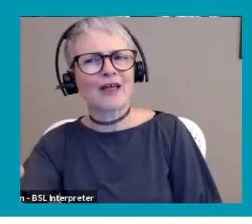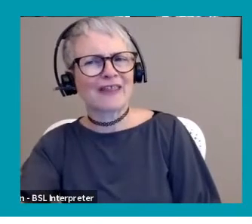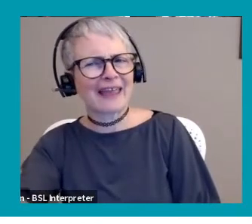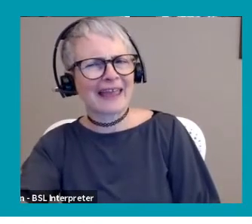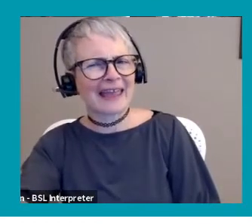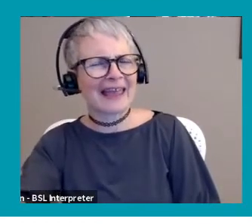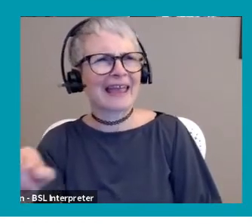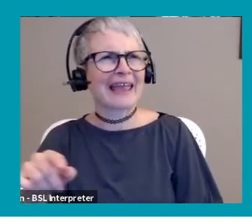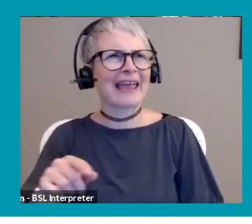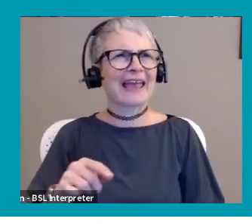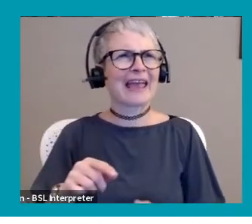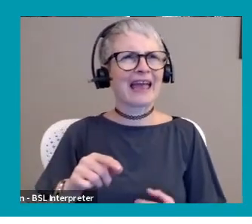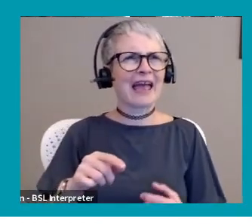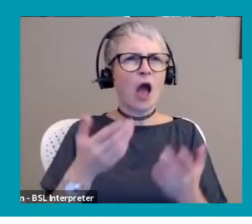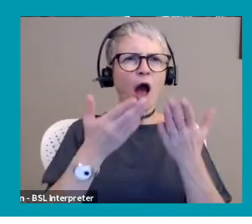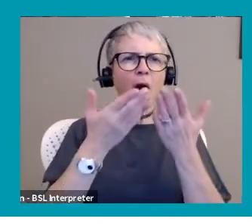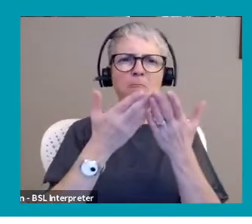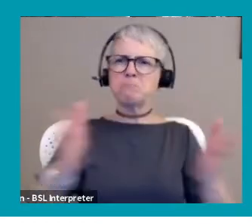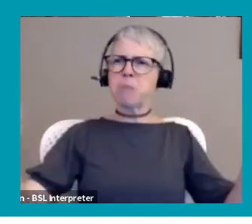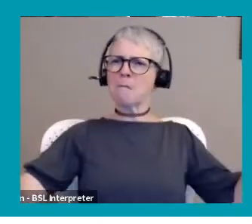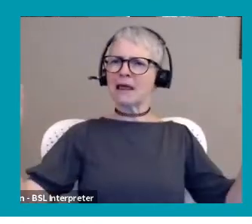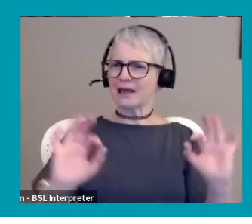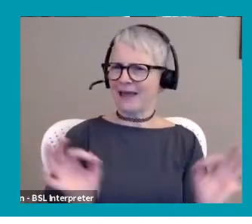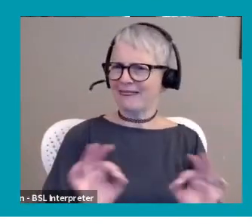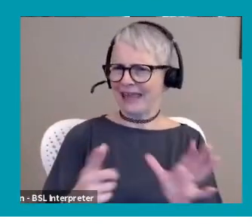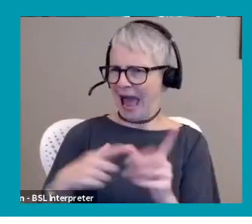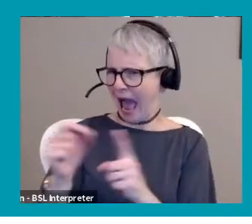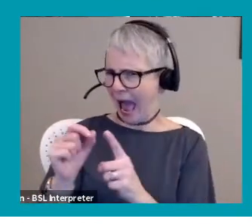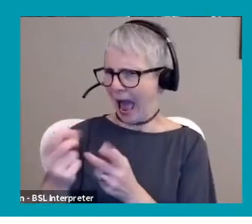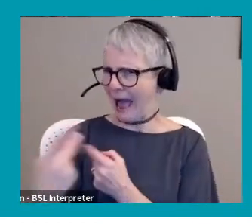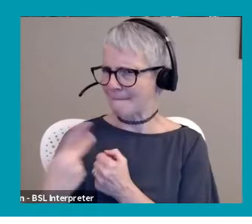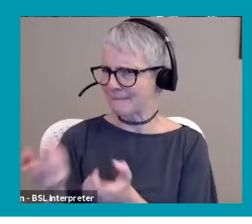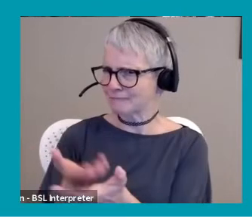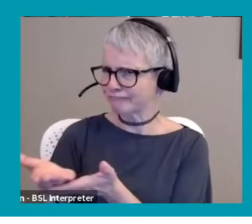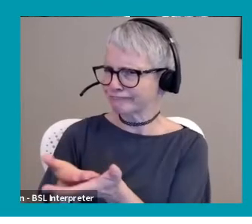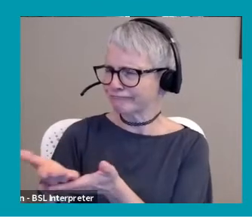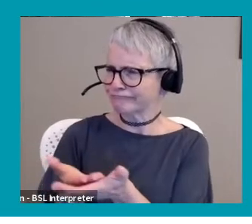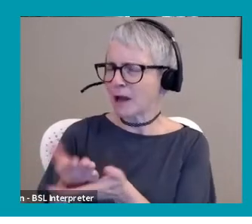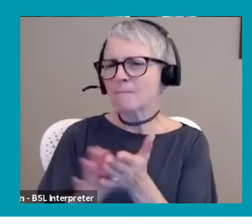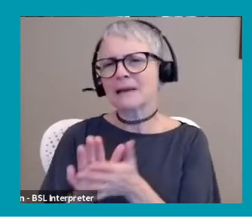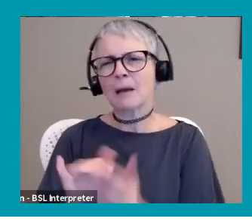it's not posted publicly, people with an axe o to grind may not be entirely honest about their experience.